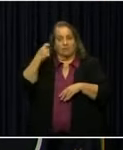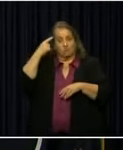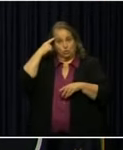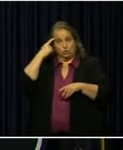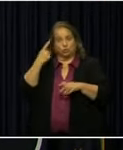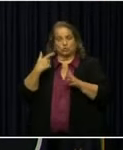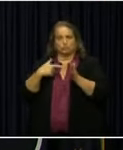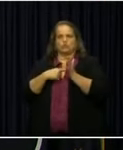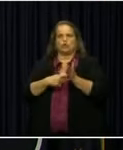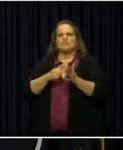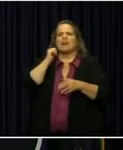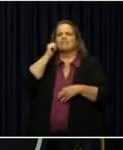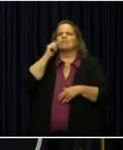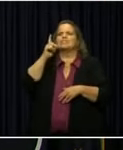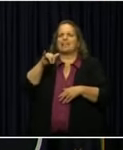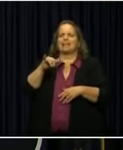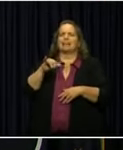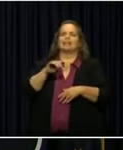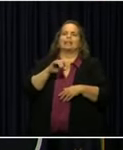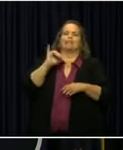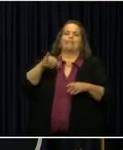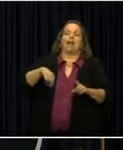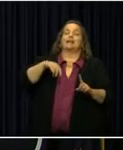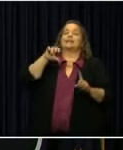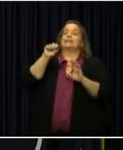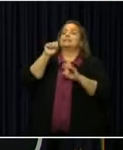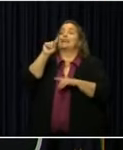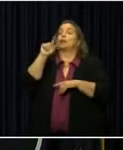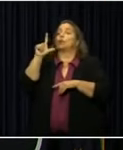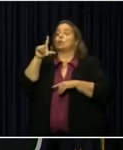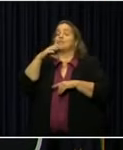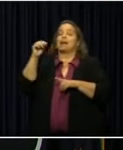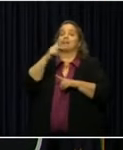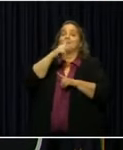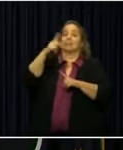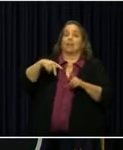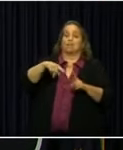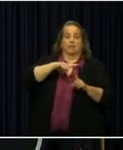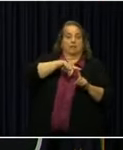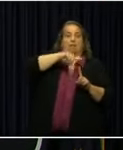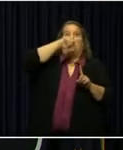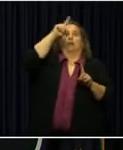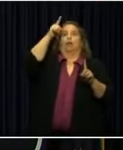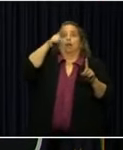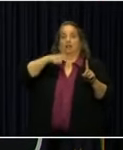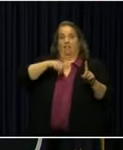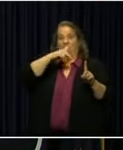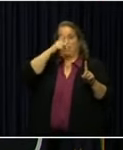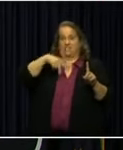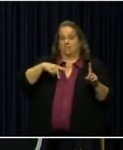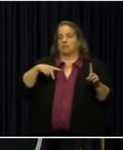WE CAN'T BE AT THE TOP. WE HAVE TO HAVE PROOF THAT WE ARE ACTUALLY GOING DOWN. WHEN WE TALK ABOUT WHAT WE THINK